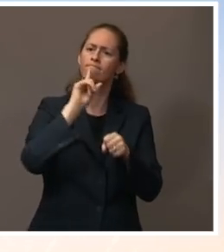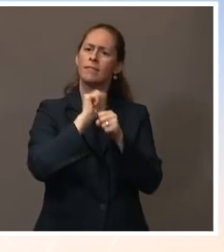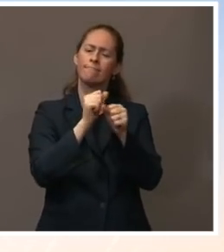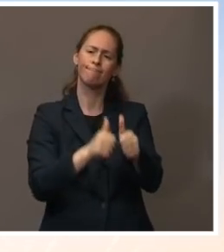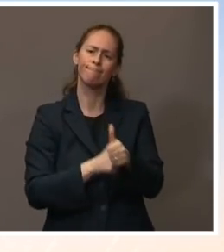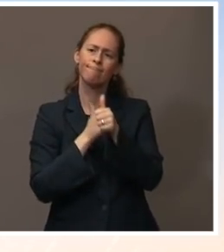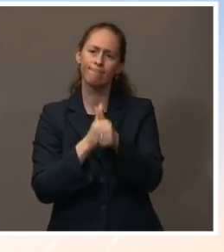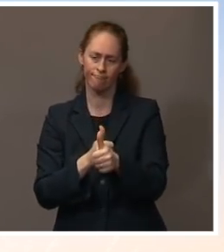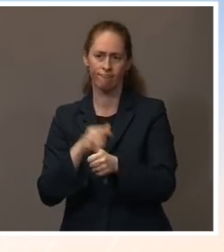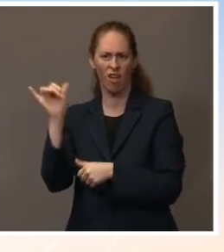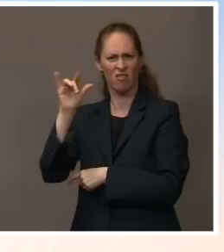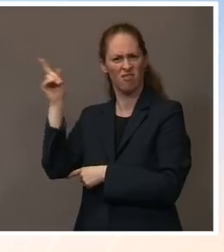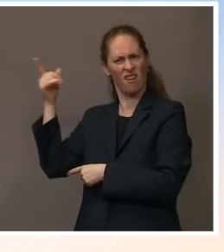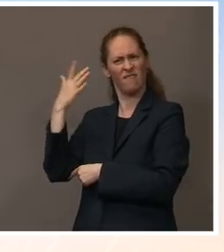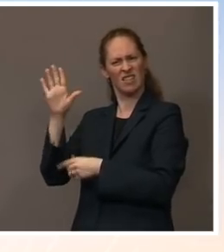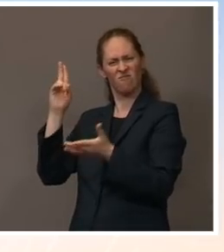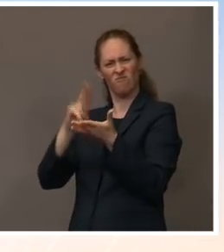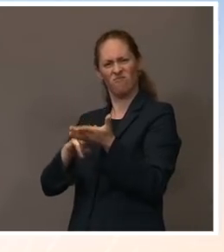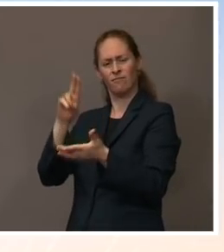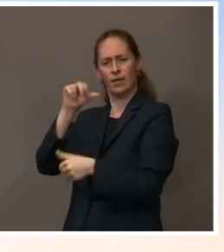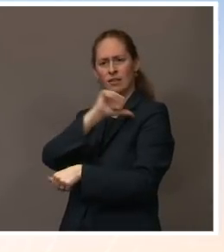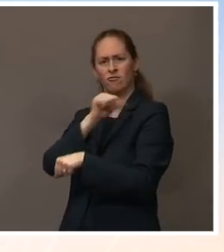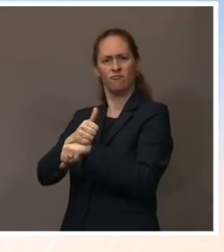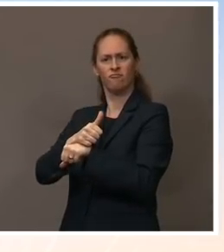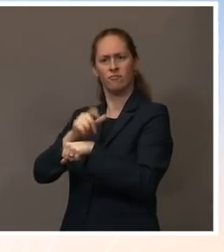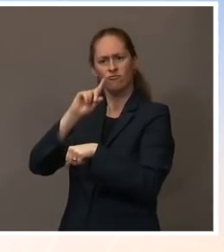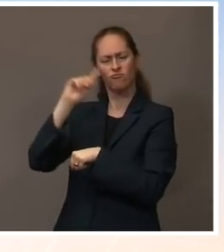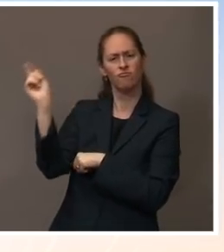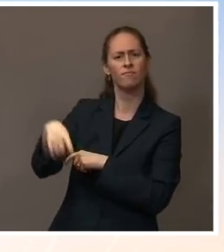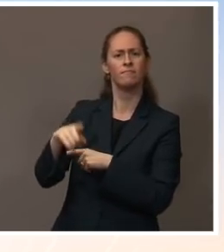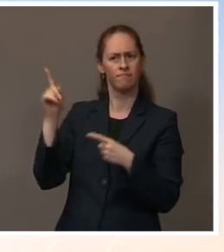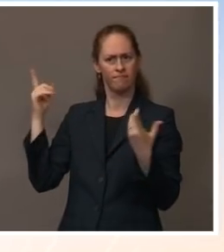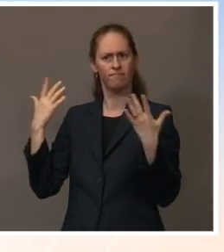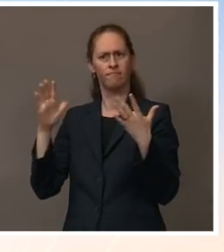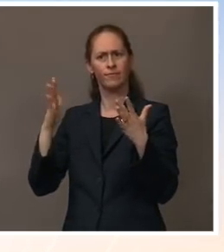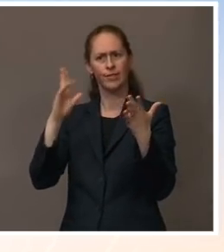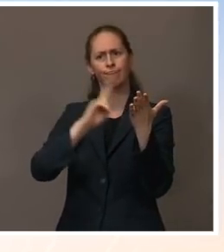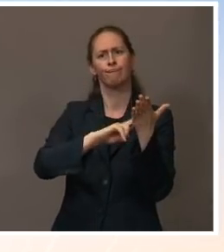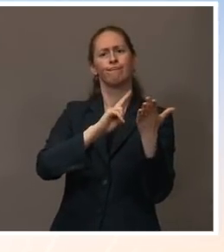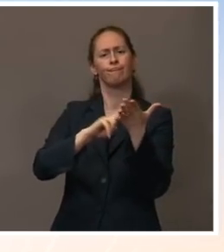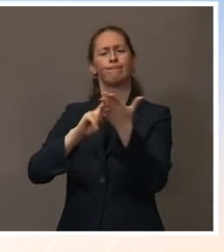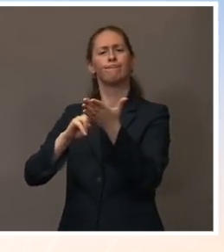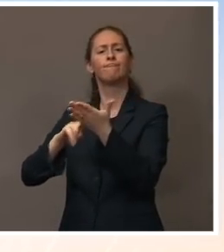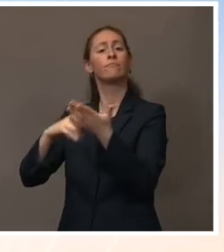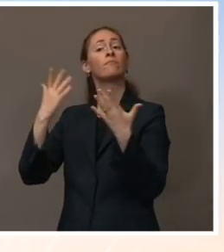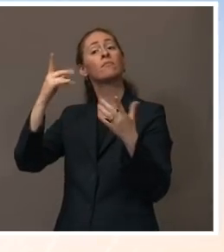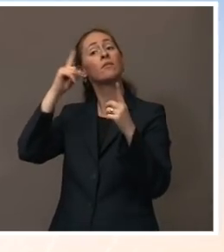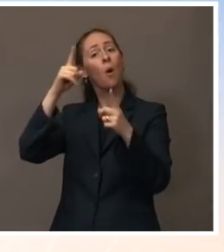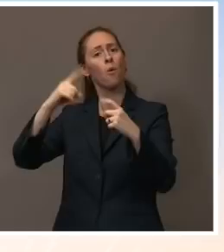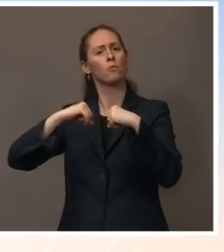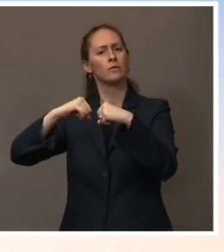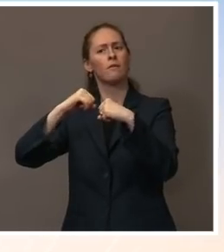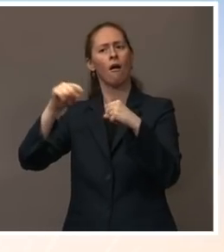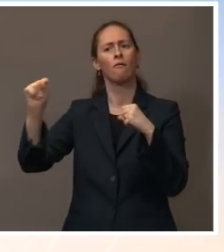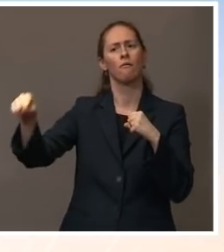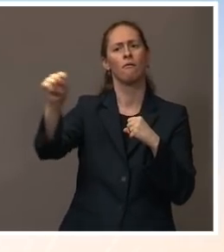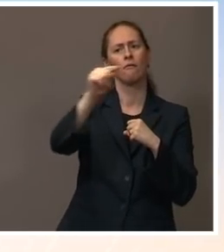just several weeks ago, that puts in place a number of protections to ensure that people have the ability to vote.